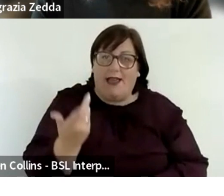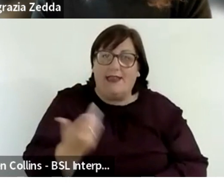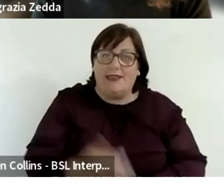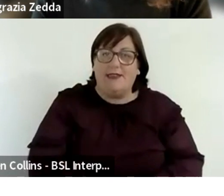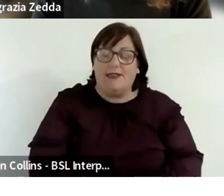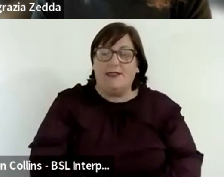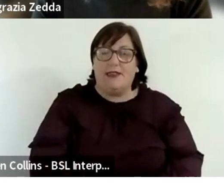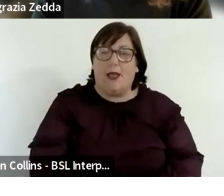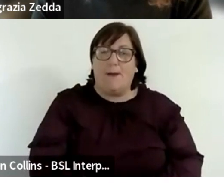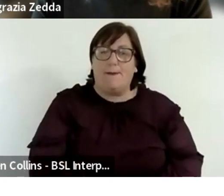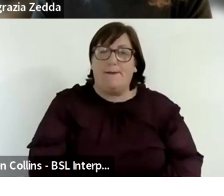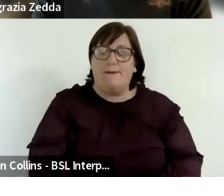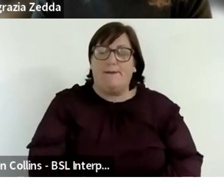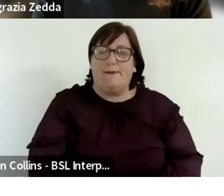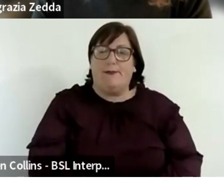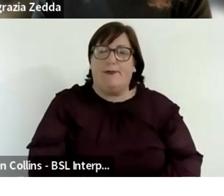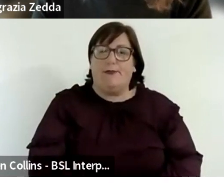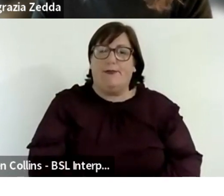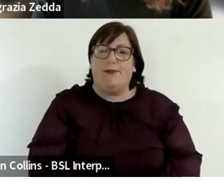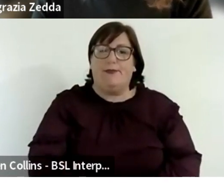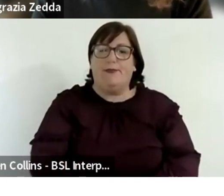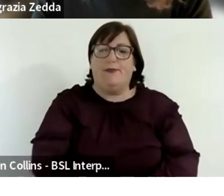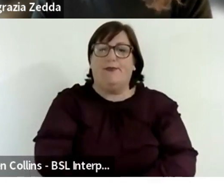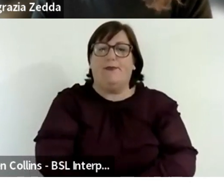When it comes to applying for jobs,